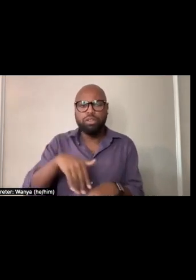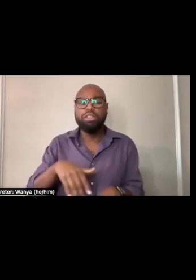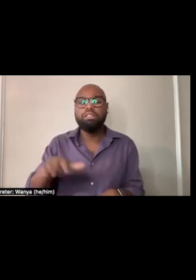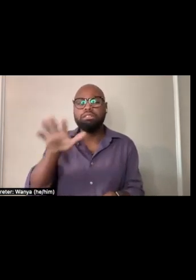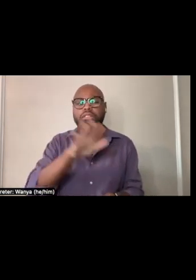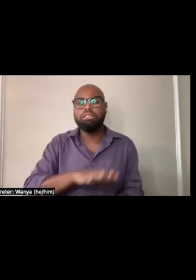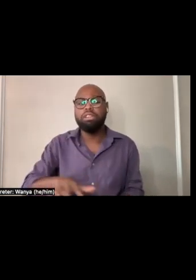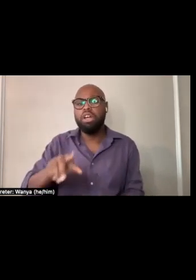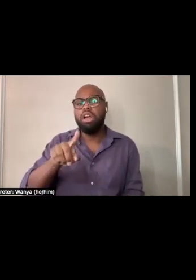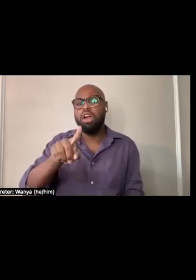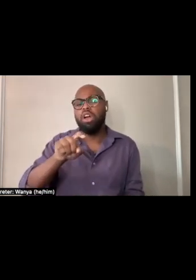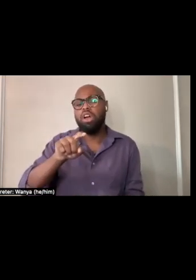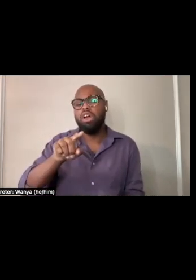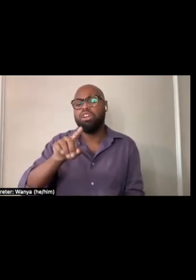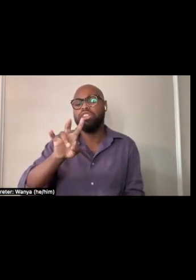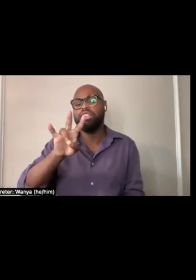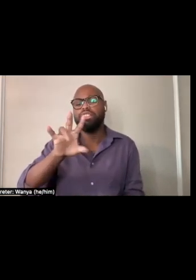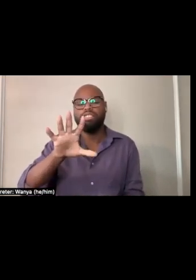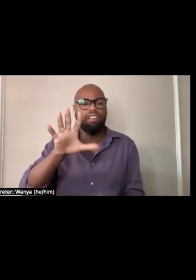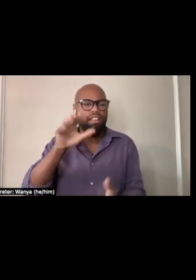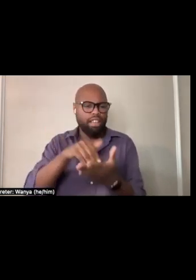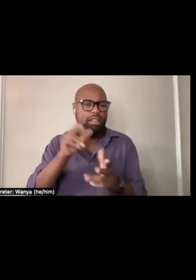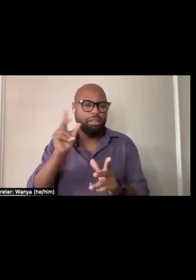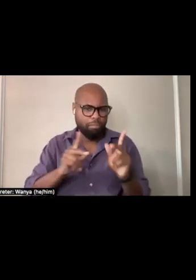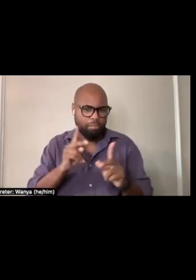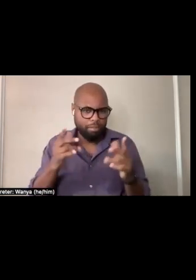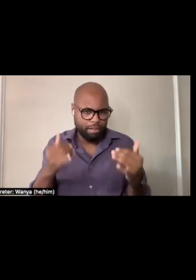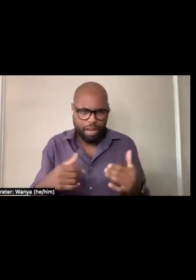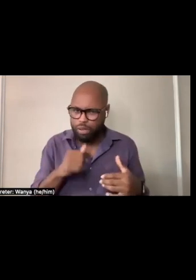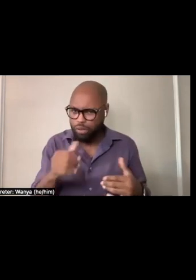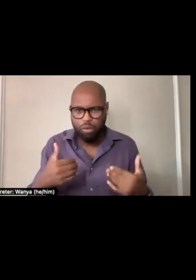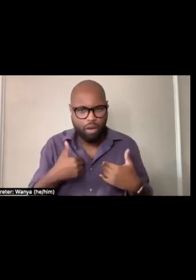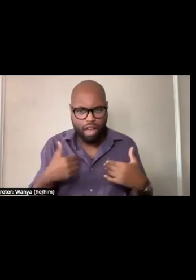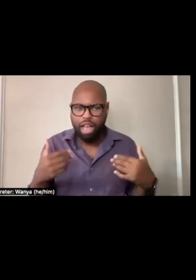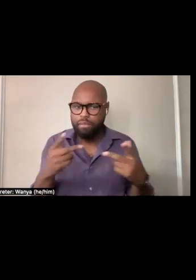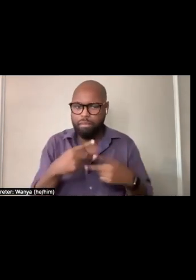175,000 people now don't have a place to live in California.